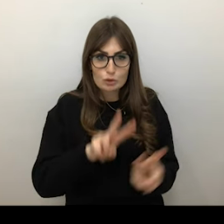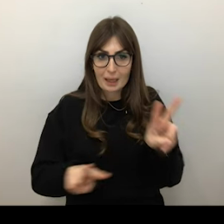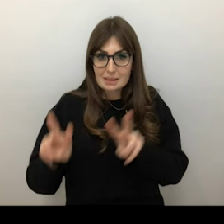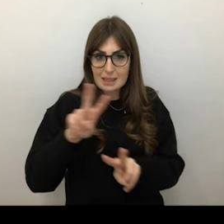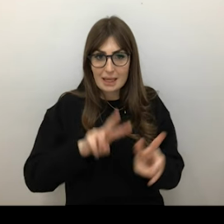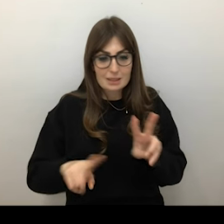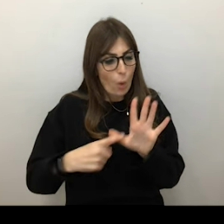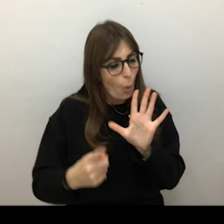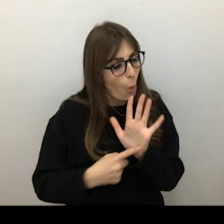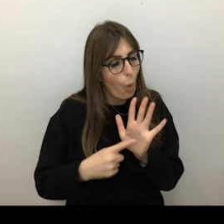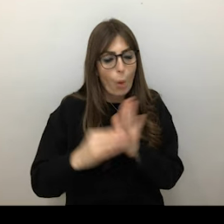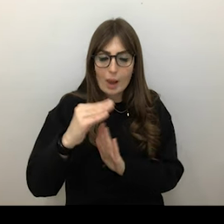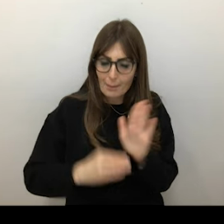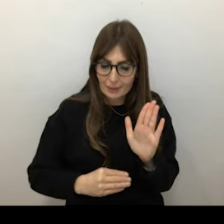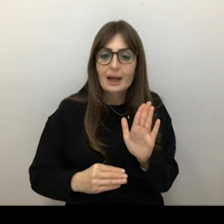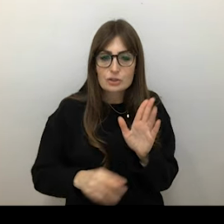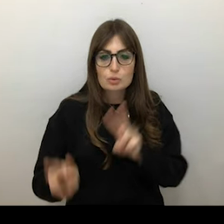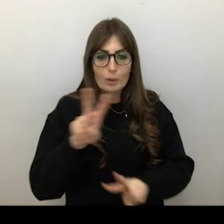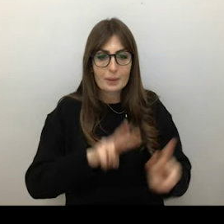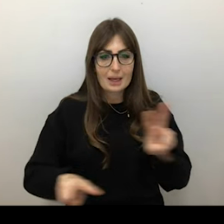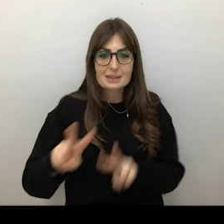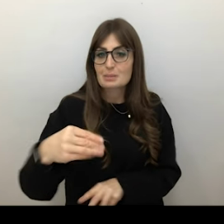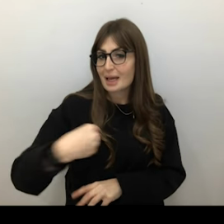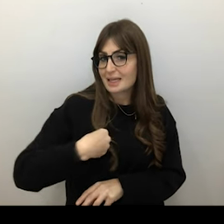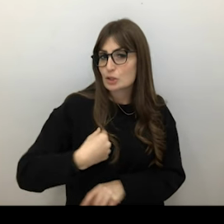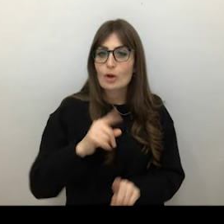So all applications will be assessed by industry advisers.